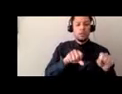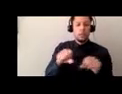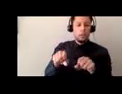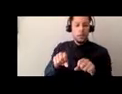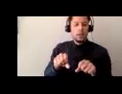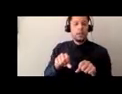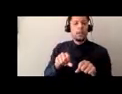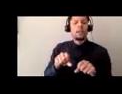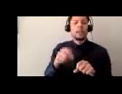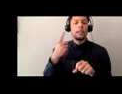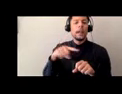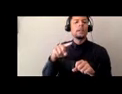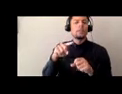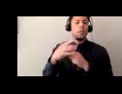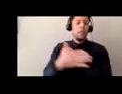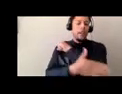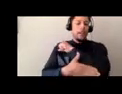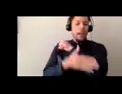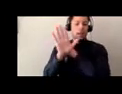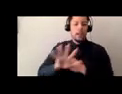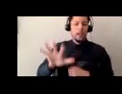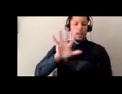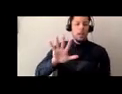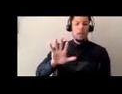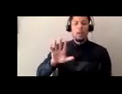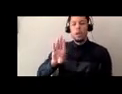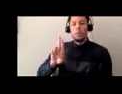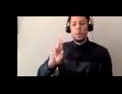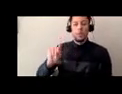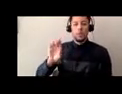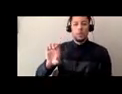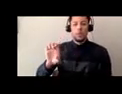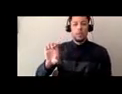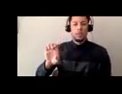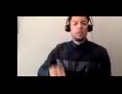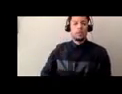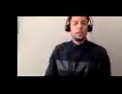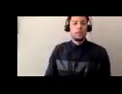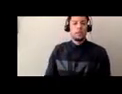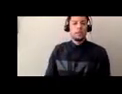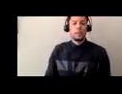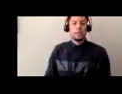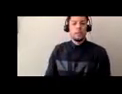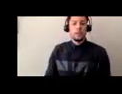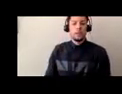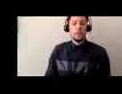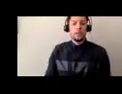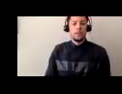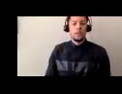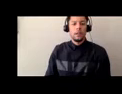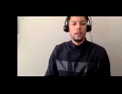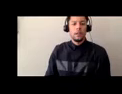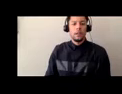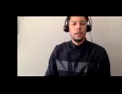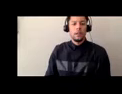Carolyn Nava: Chat is a local nonprofit also engaged in producing extremely affordable